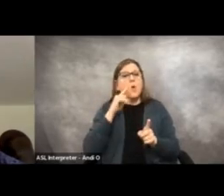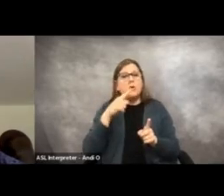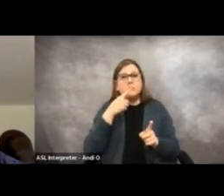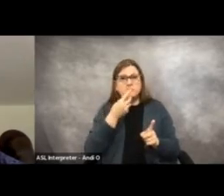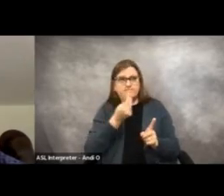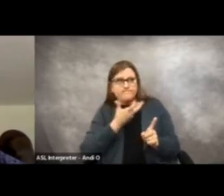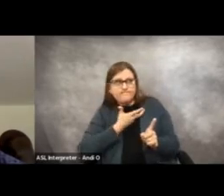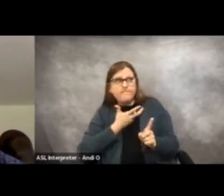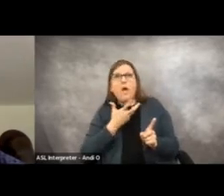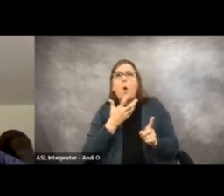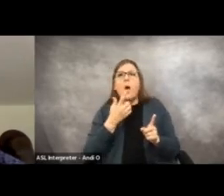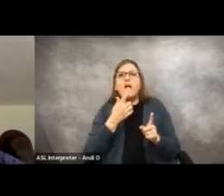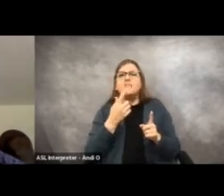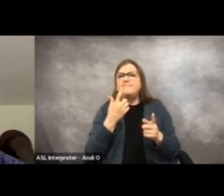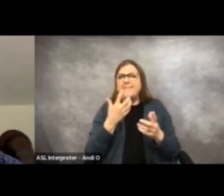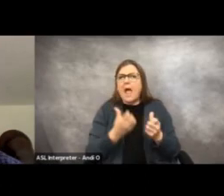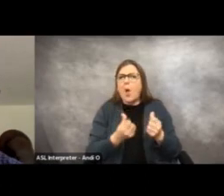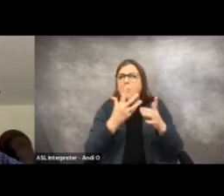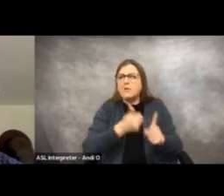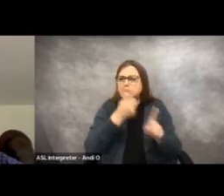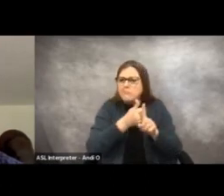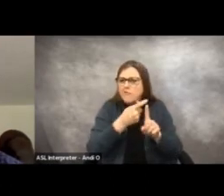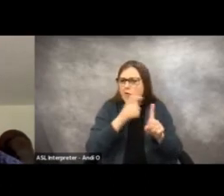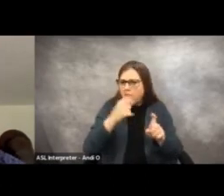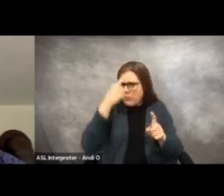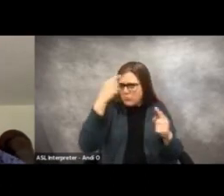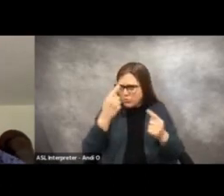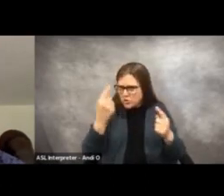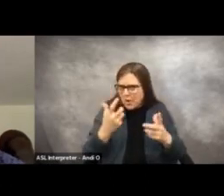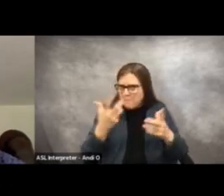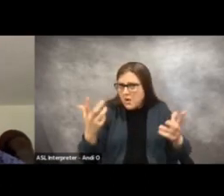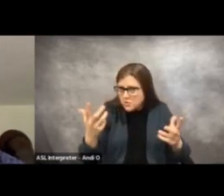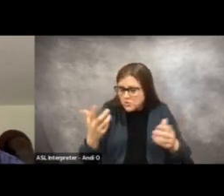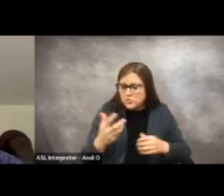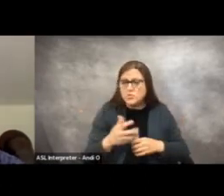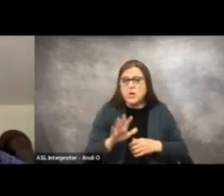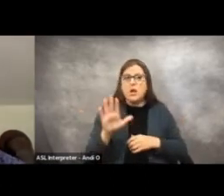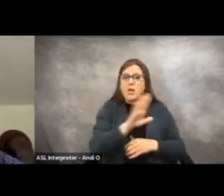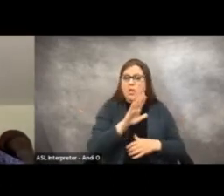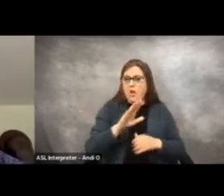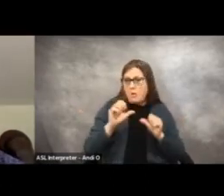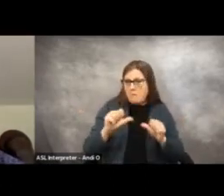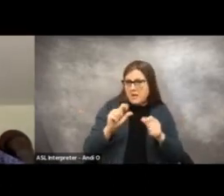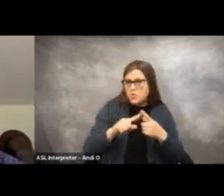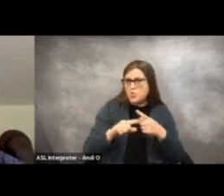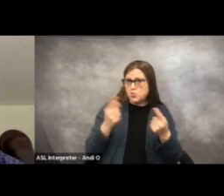screening and how the person's ongoing cognitive impairments, as well as what their cognitive